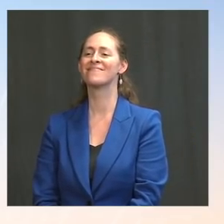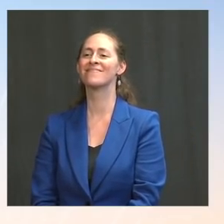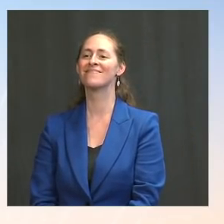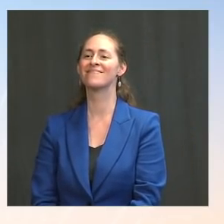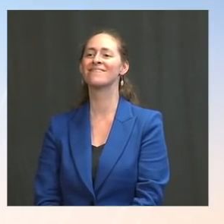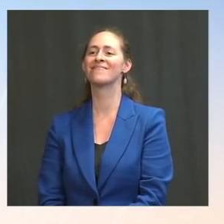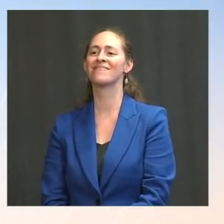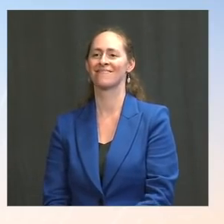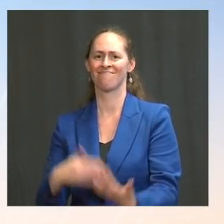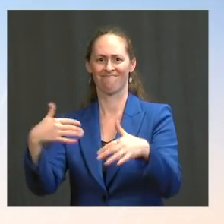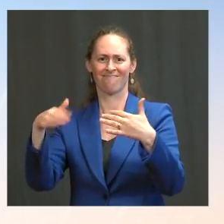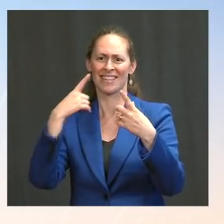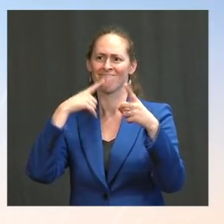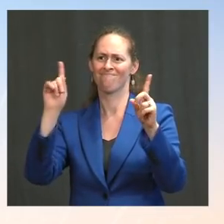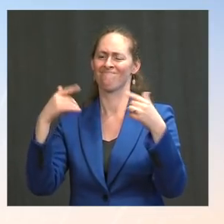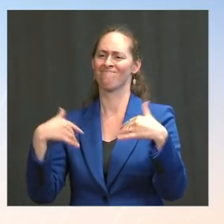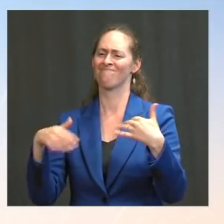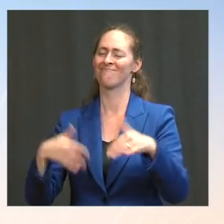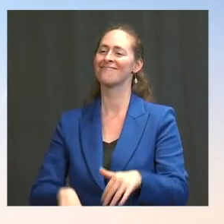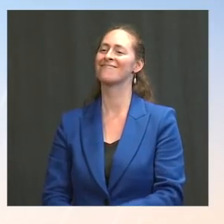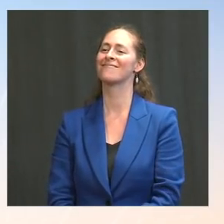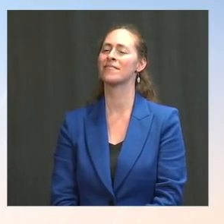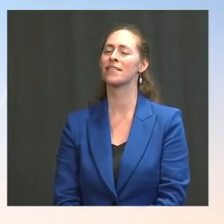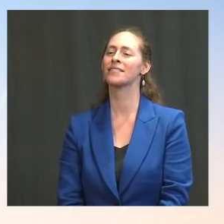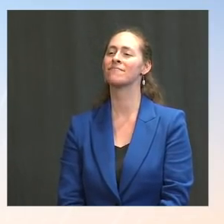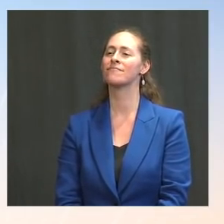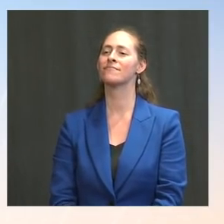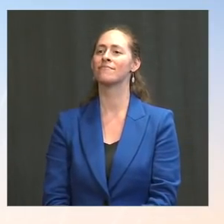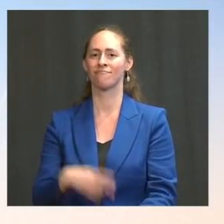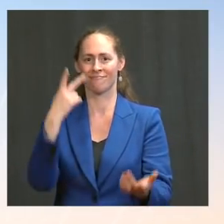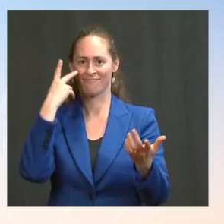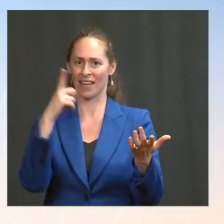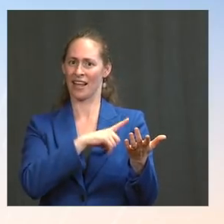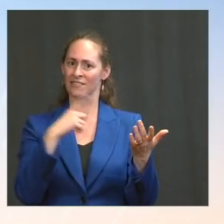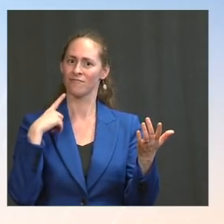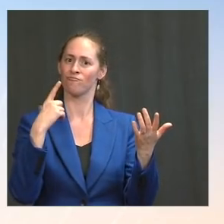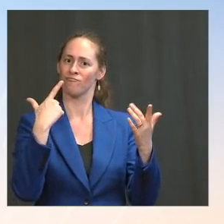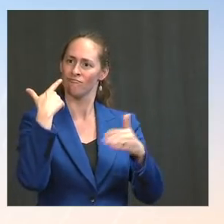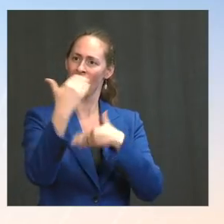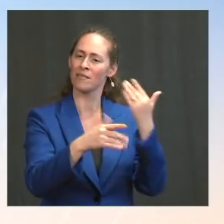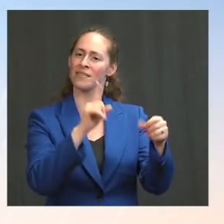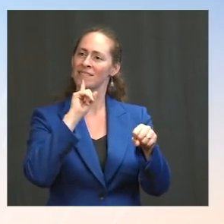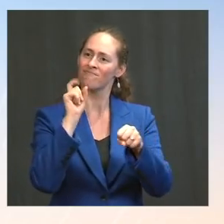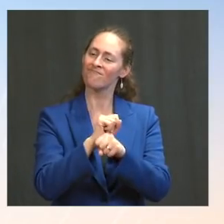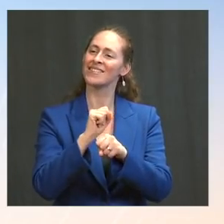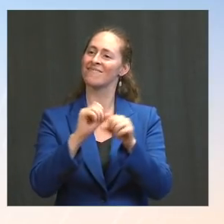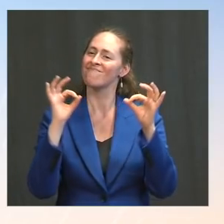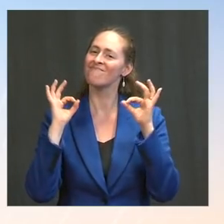you're seeing the legislative process work. You saw the Senate committee pass a Surface Transportation Reauthorization